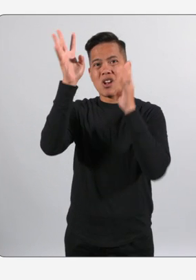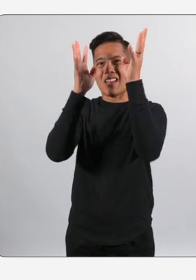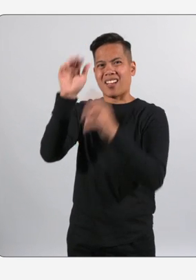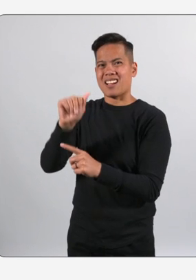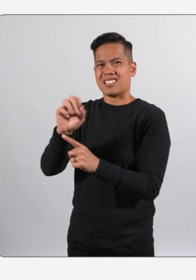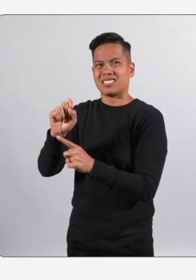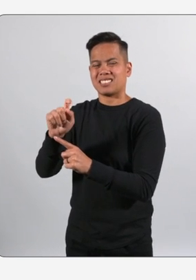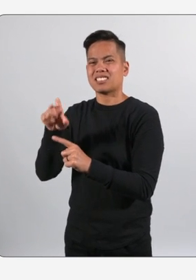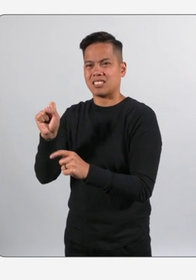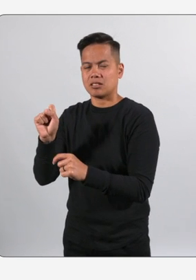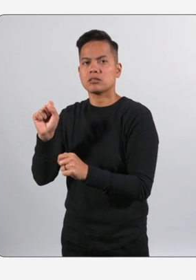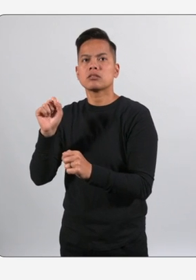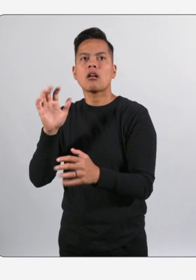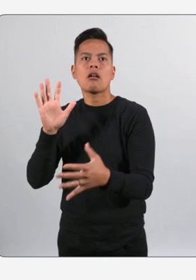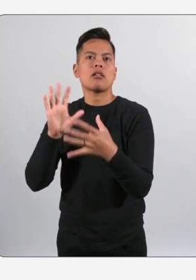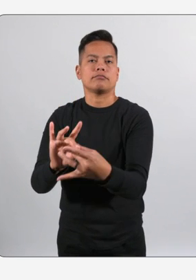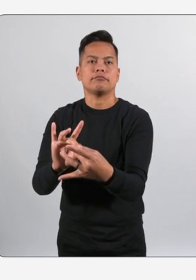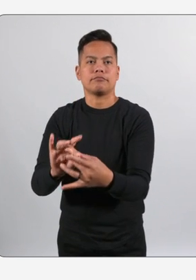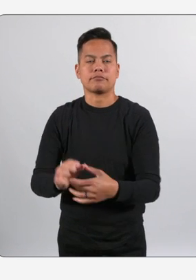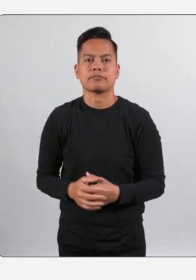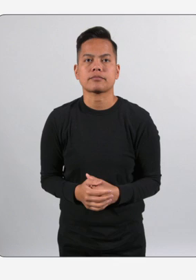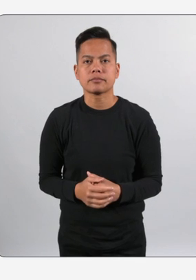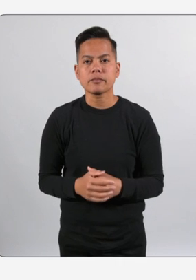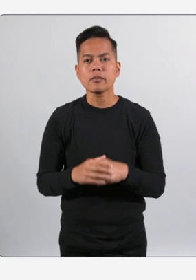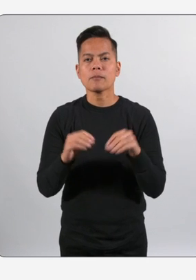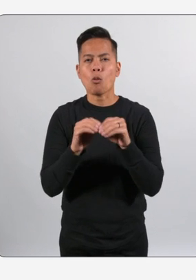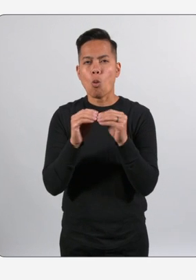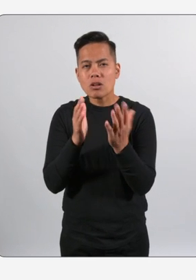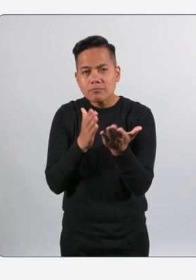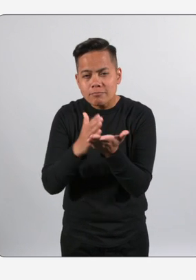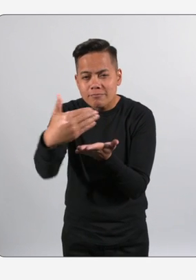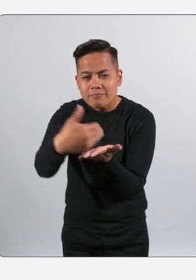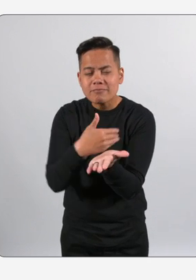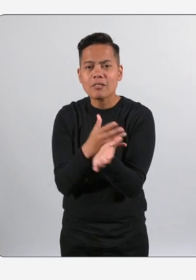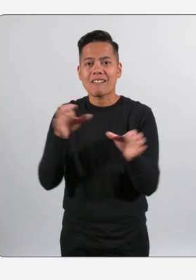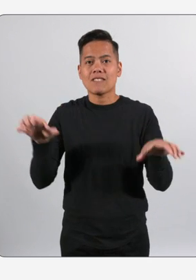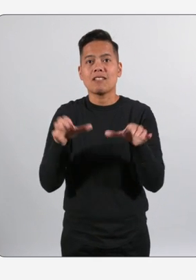Bringing more transparency to Performance Max will continue to